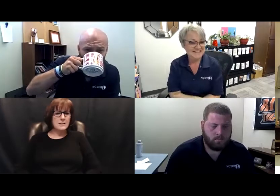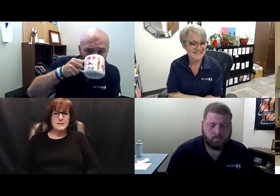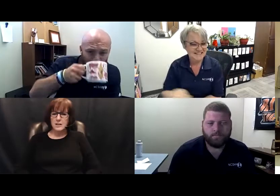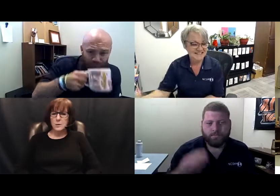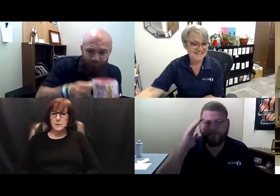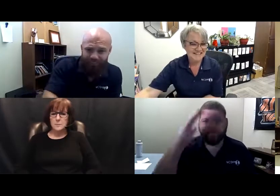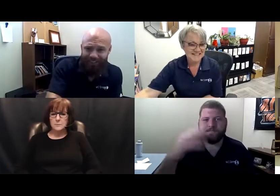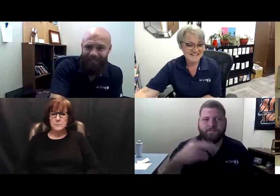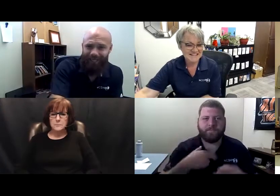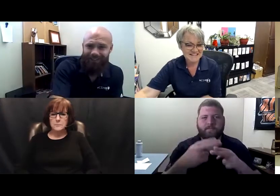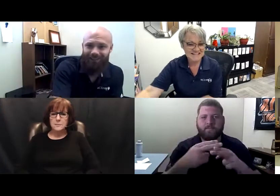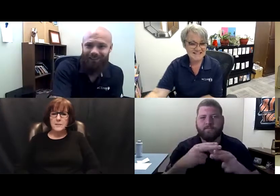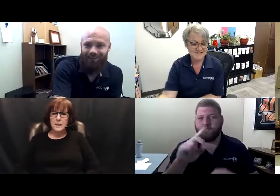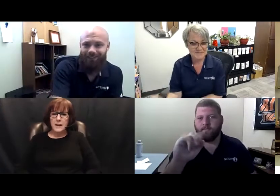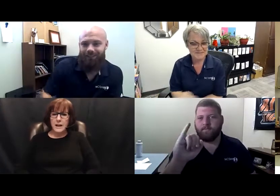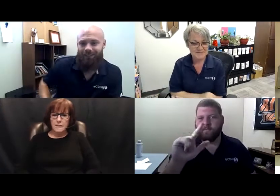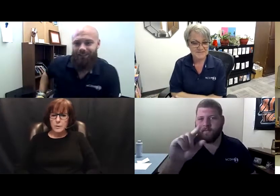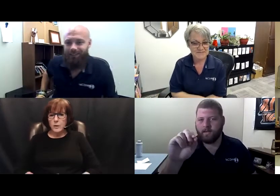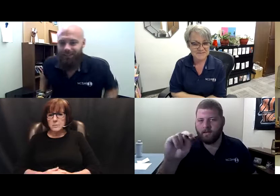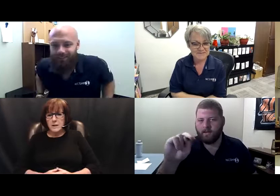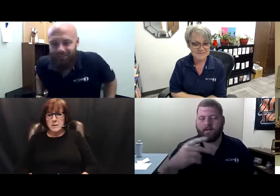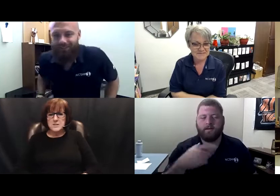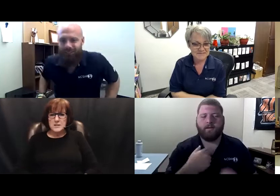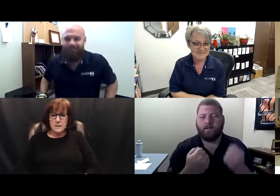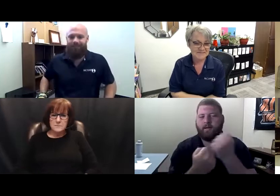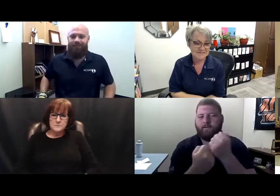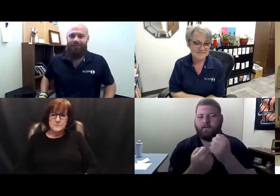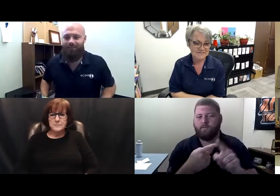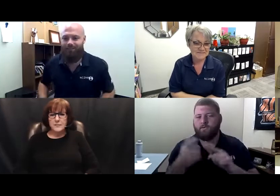Take it away. Hi everyone my name is Dillon